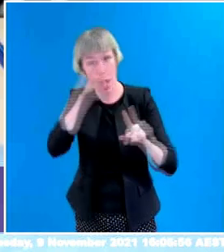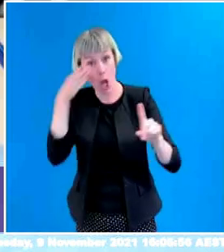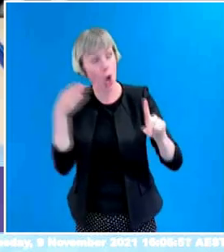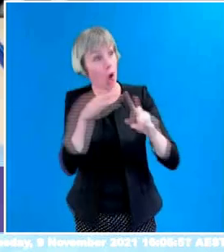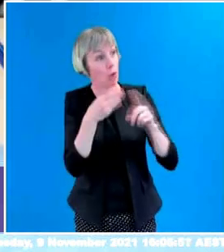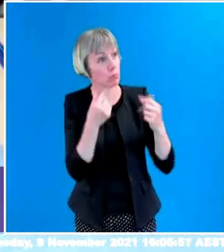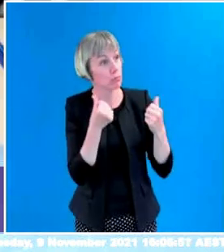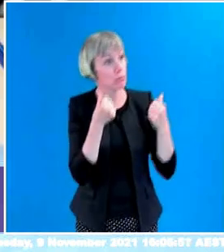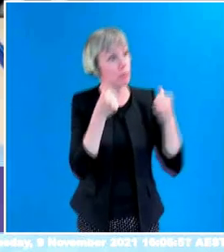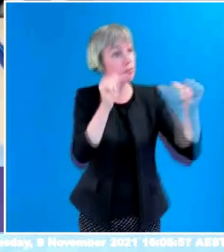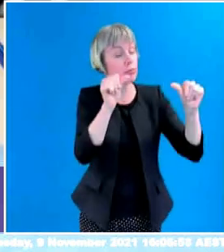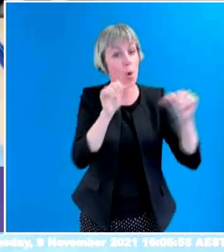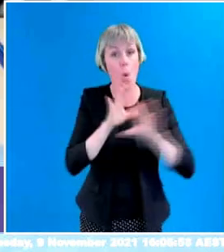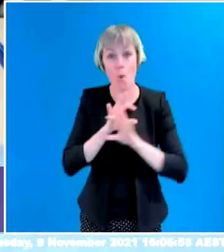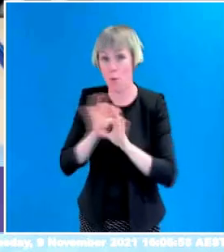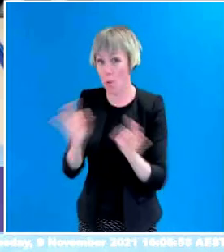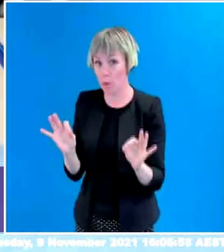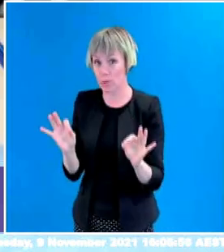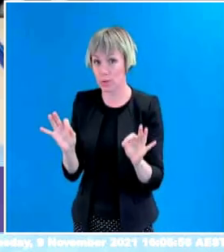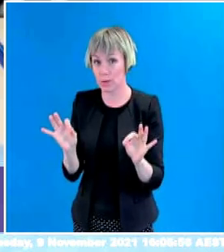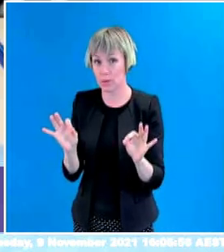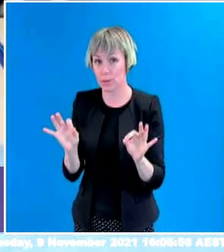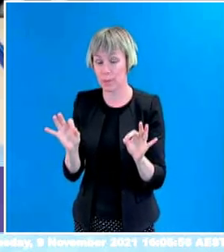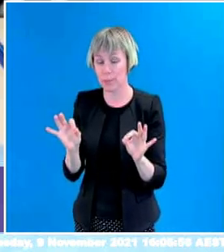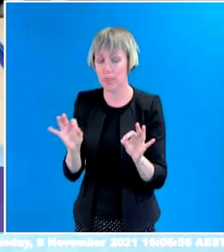But it is fair to say that it is an area of ongoing